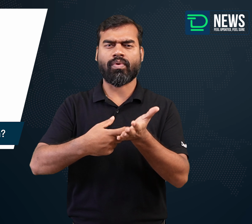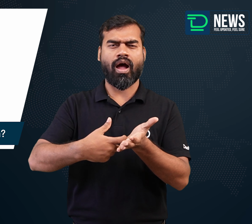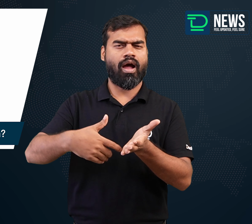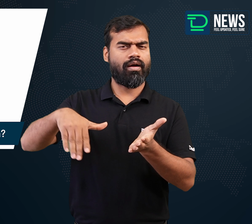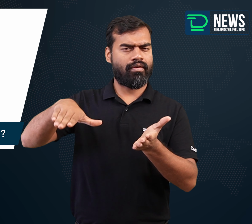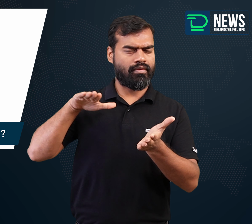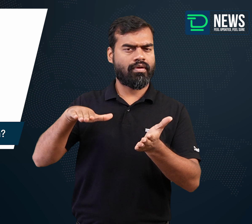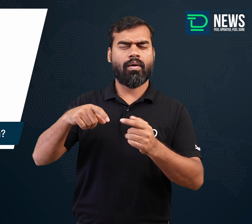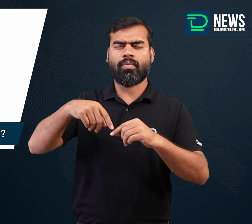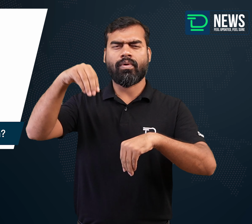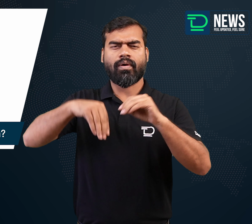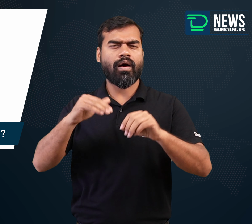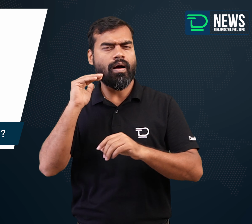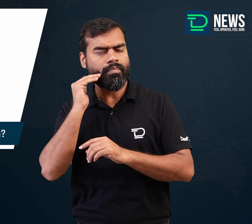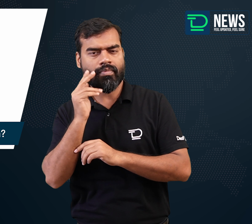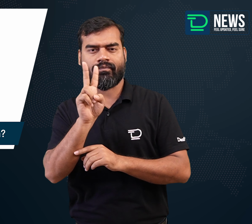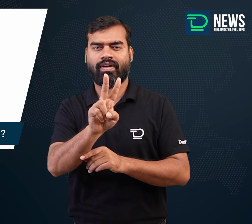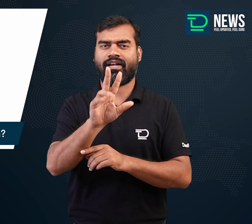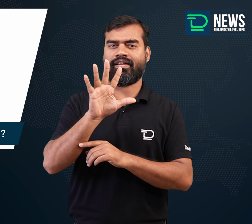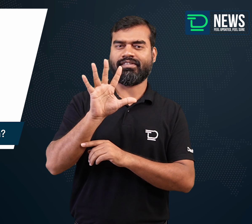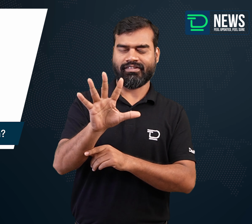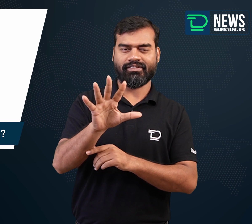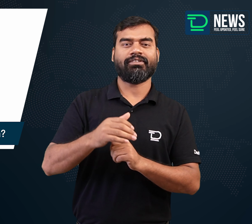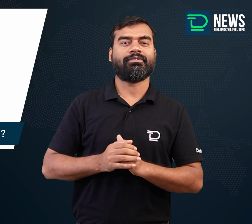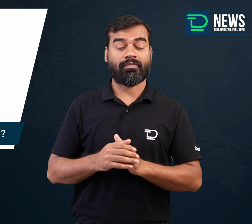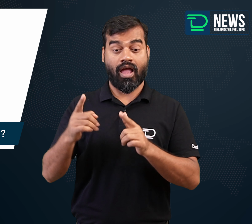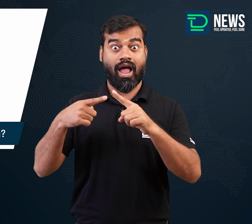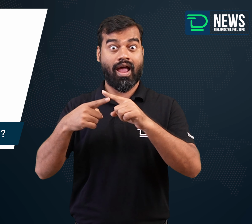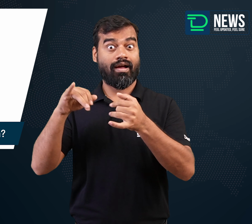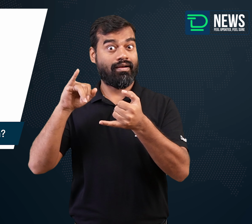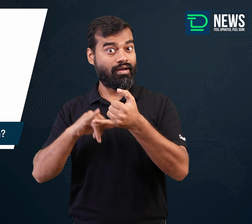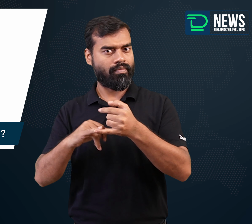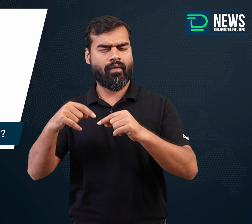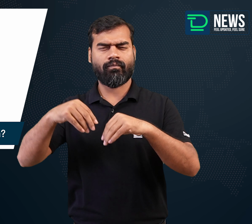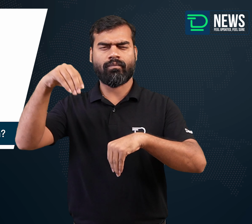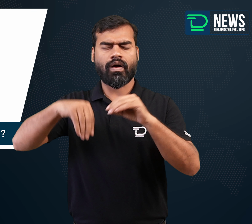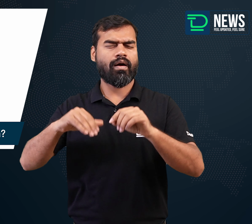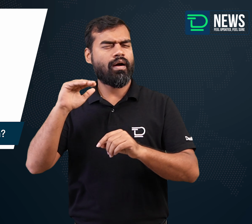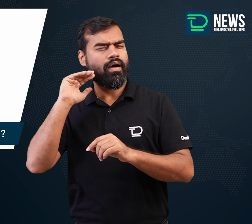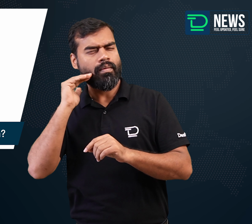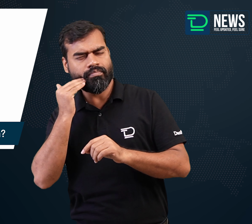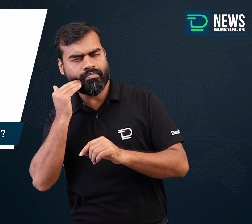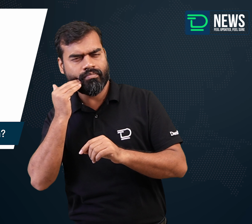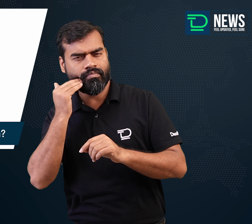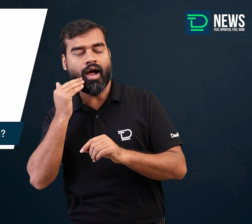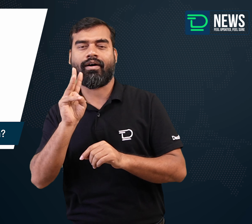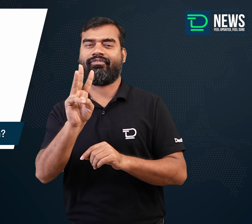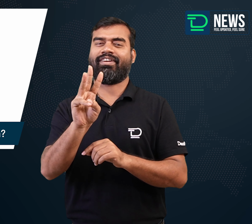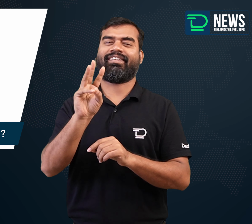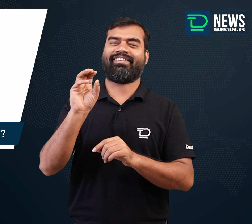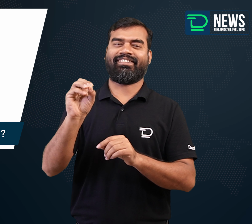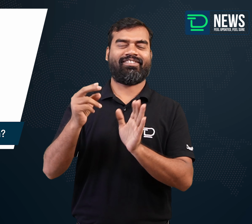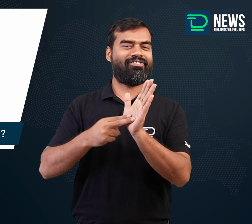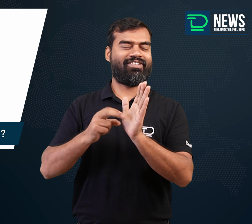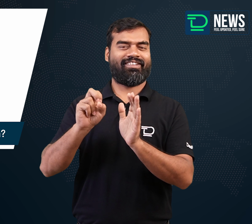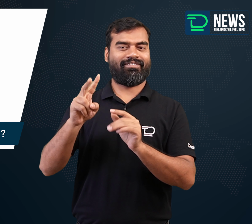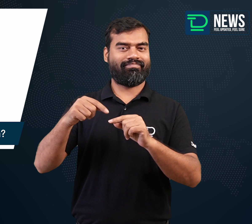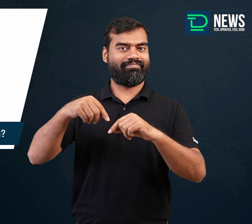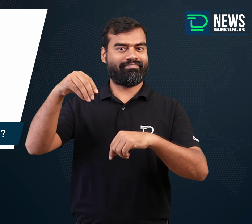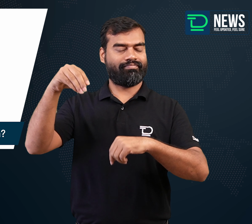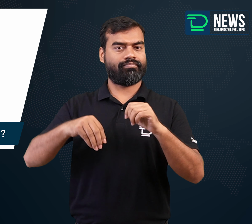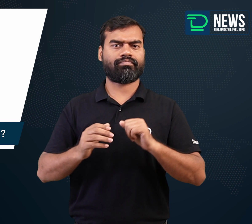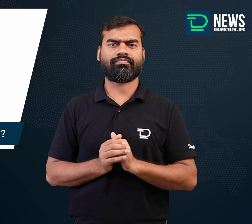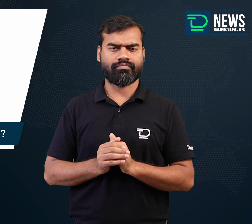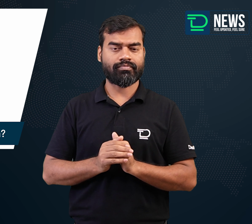Rajasthan on the 25th, and Telangana on the 30th.